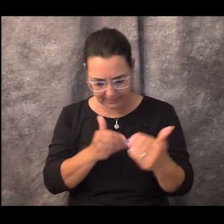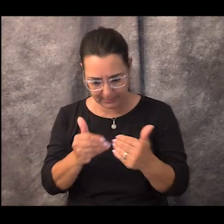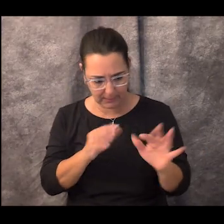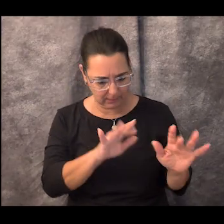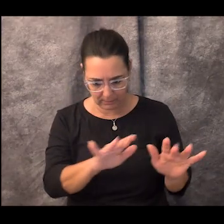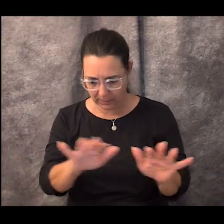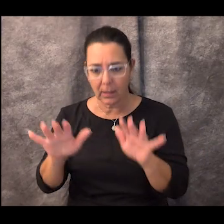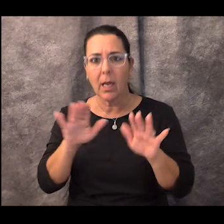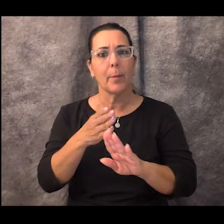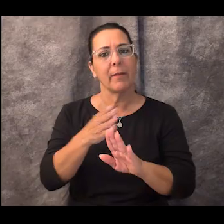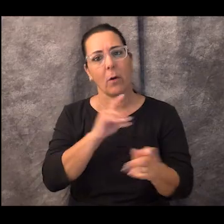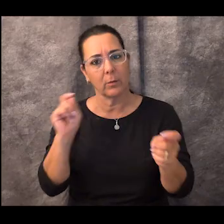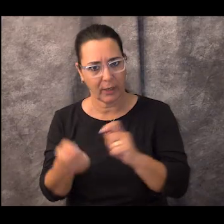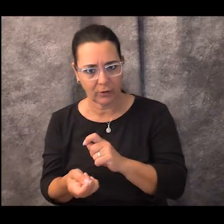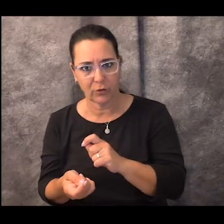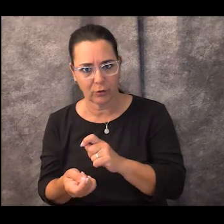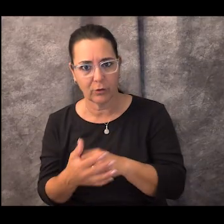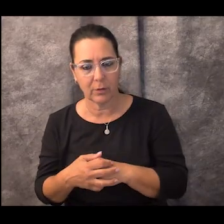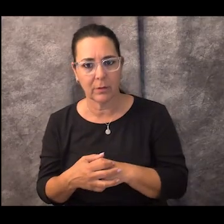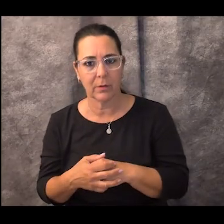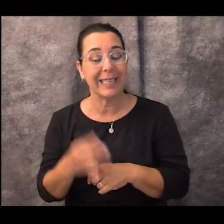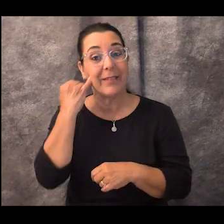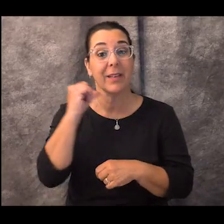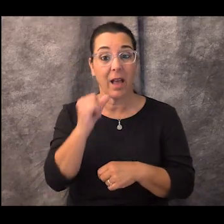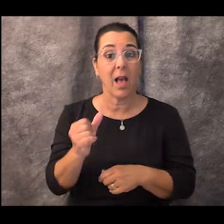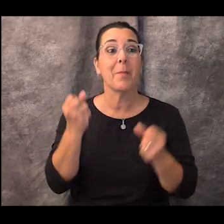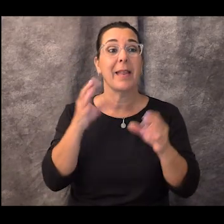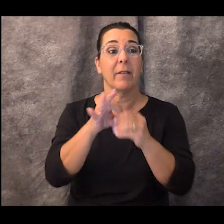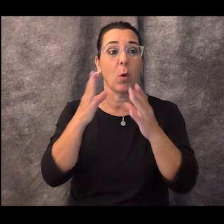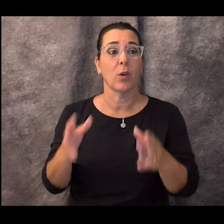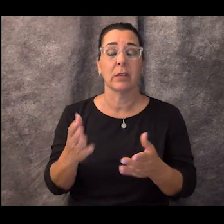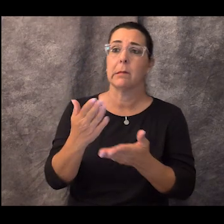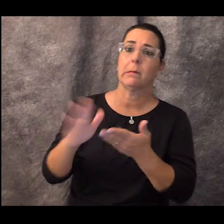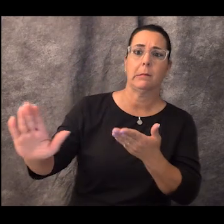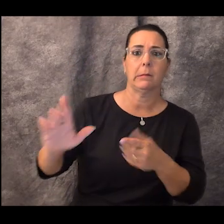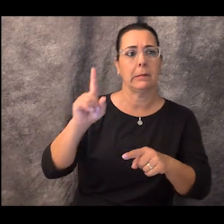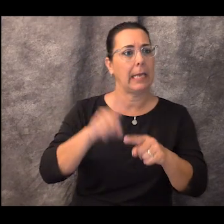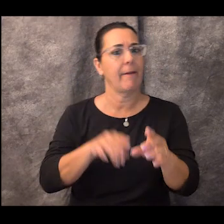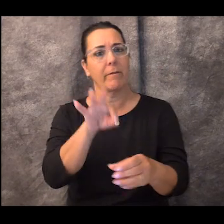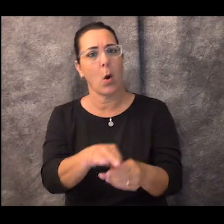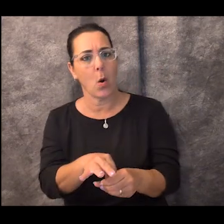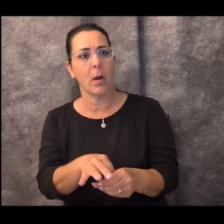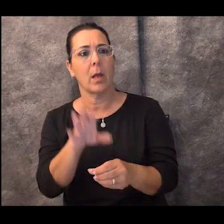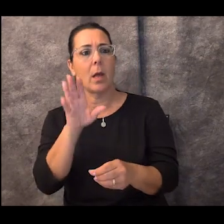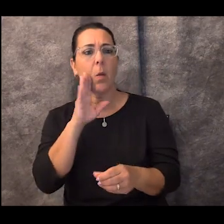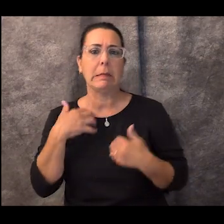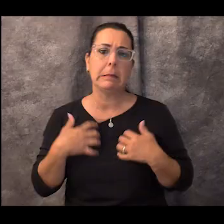Otherwise, a lot of voters can be disenfranchized in the process. (Eric) Wow, wow. Oh, man.